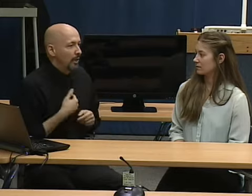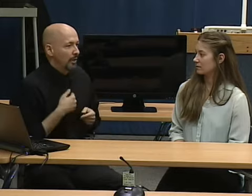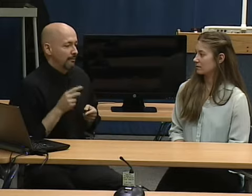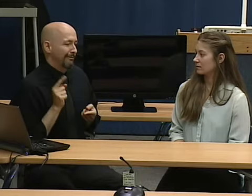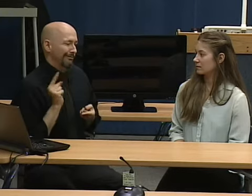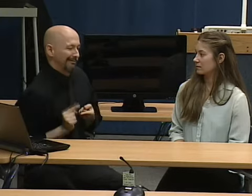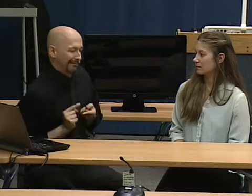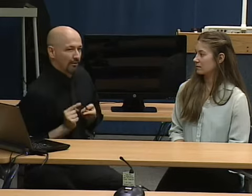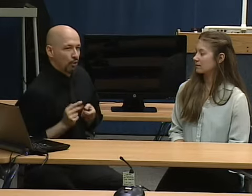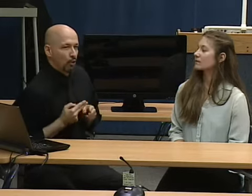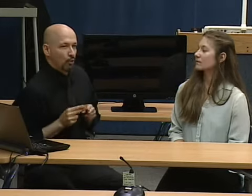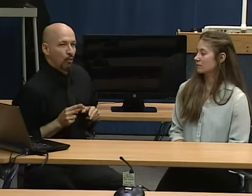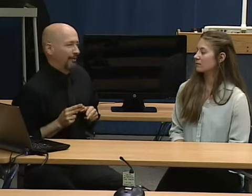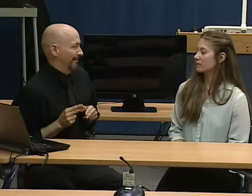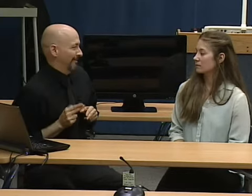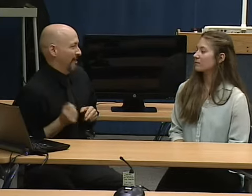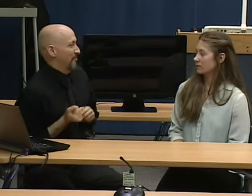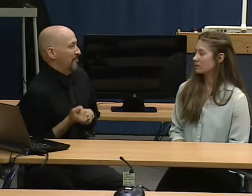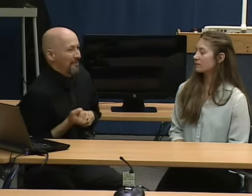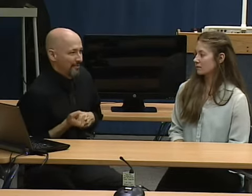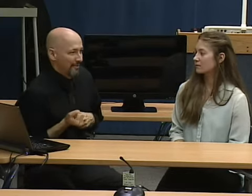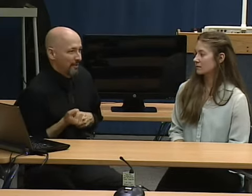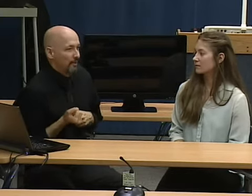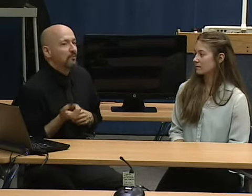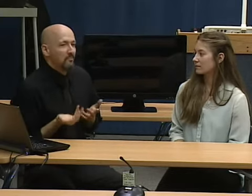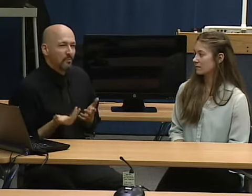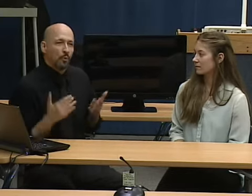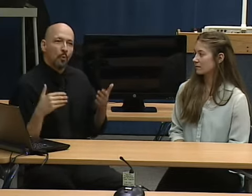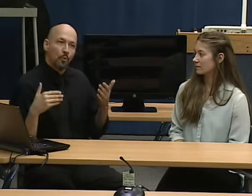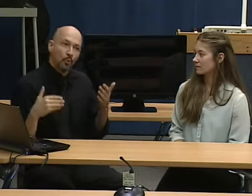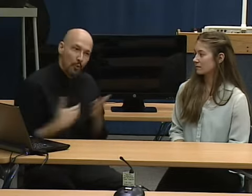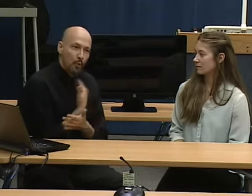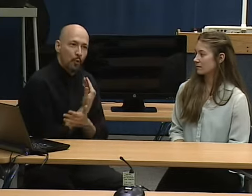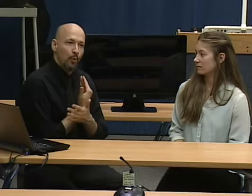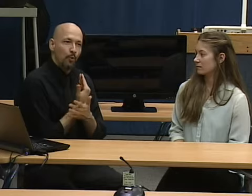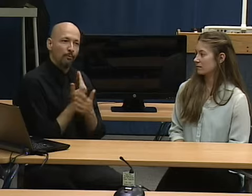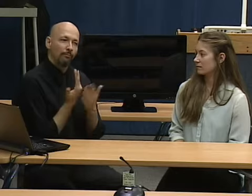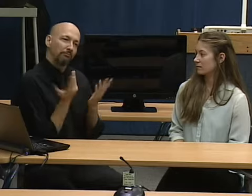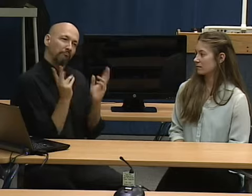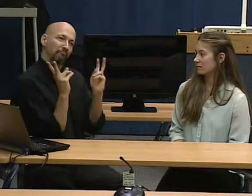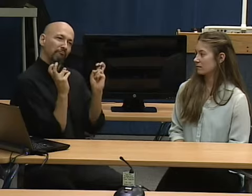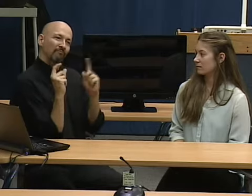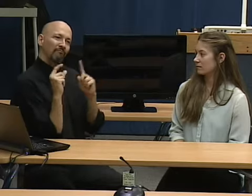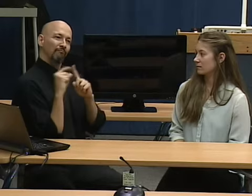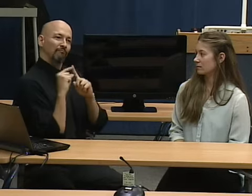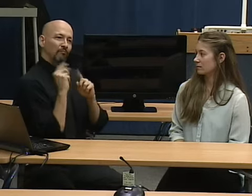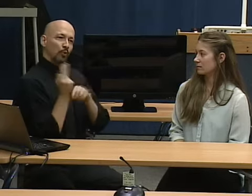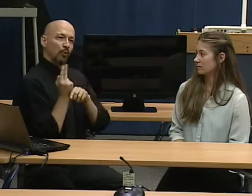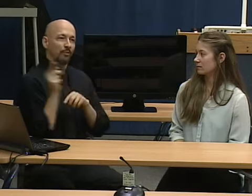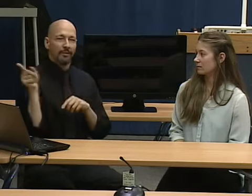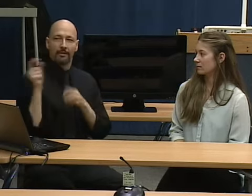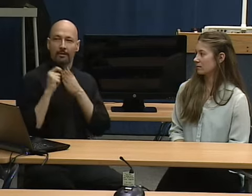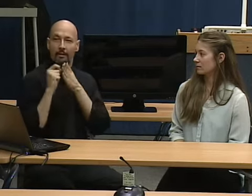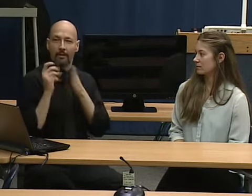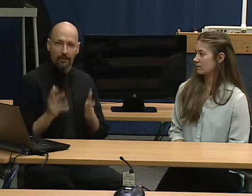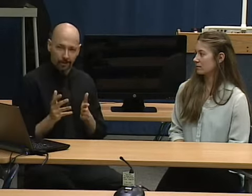We reduce, or shorten, the hold. So it's a "new" word used by the author.